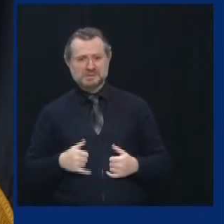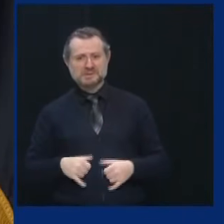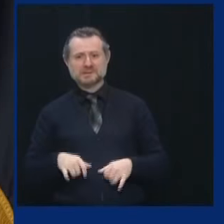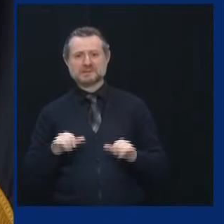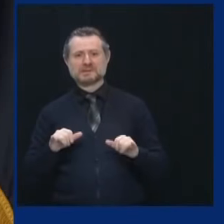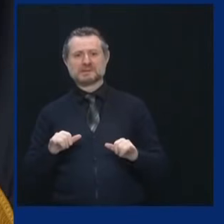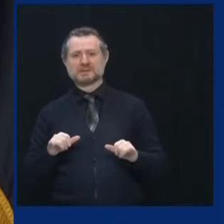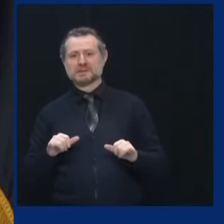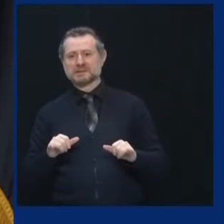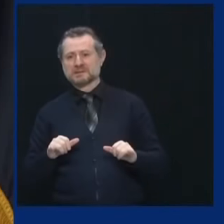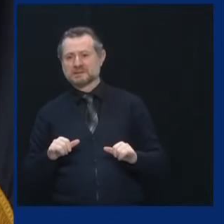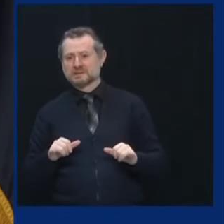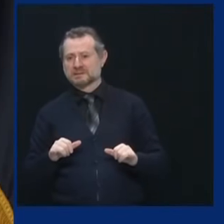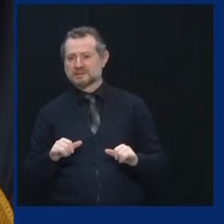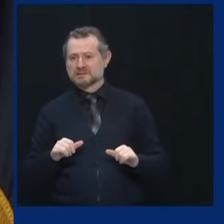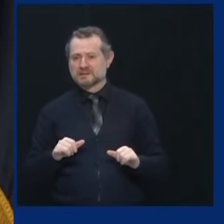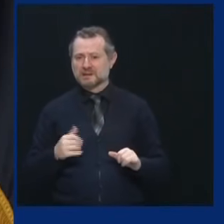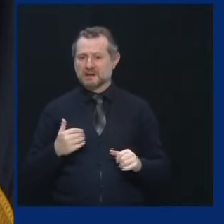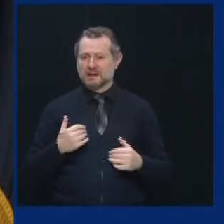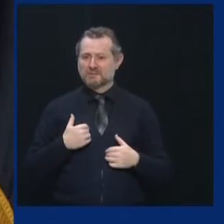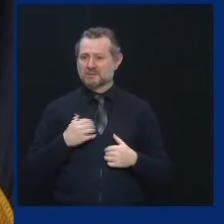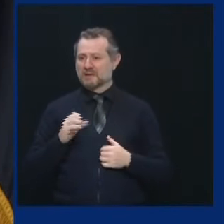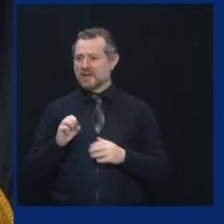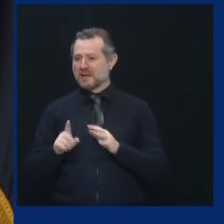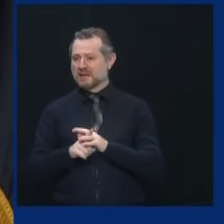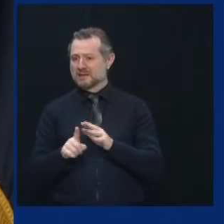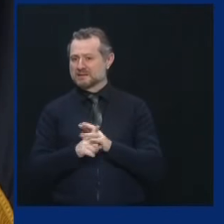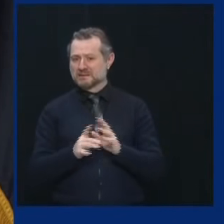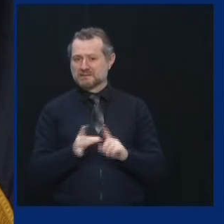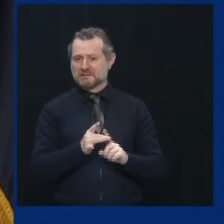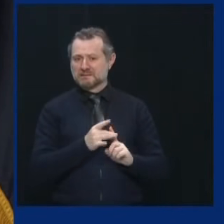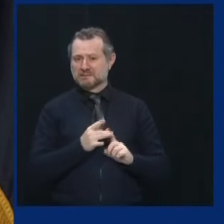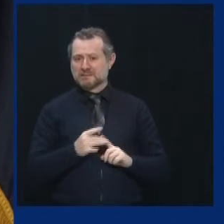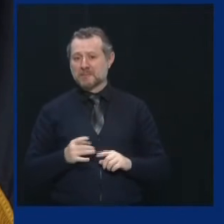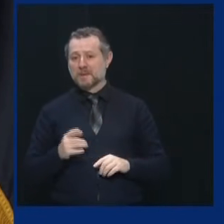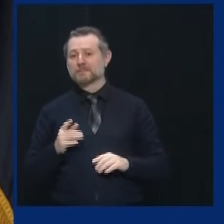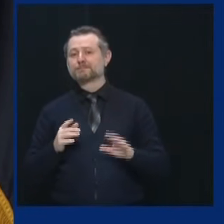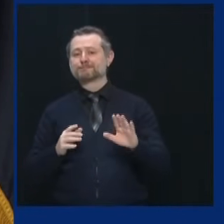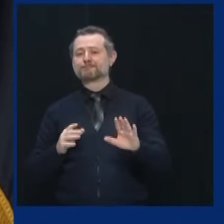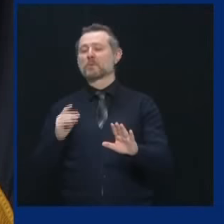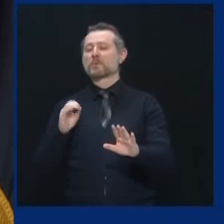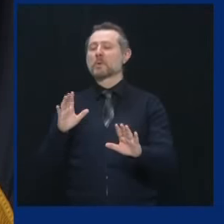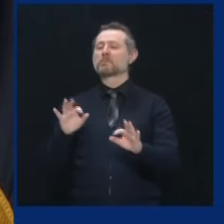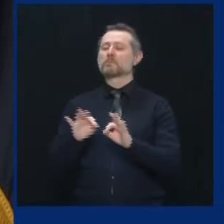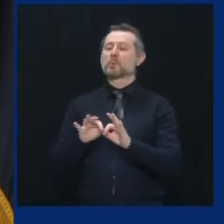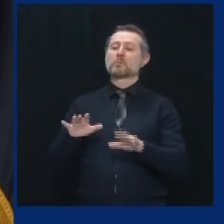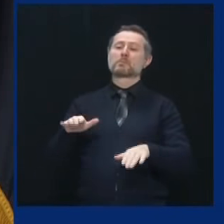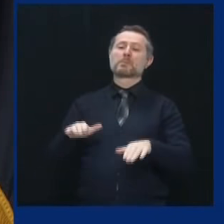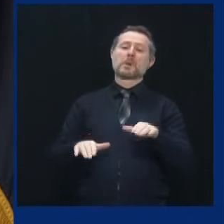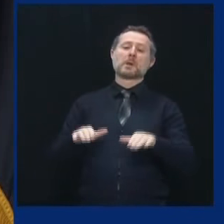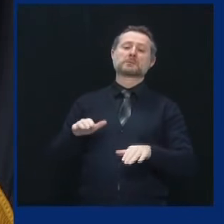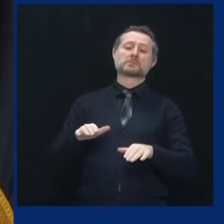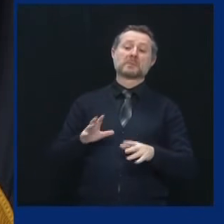OPERATOR. THANK YOU, GOVERNOR. IF YOU'D LIKE TO ASK A QUESTION, PLEASE USE THE RAISE HAND FUNCTION AT THE BOTTOM OF YOUR